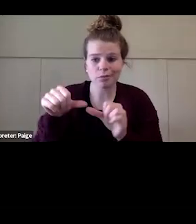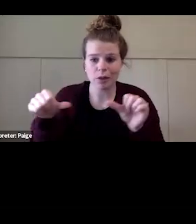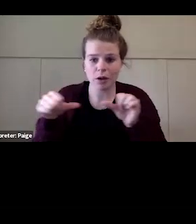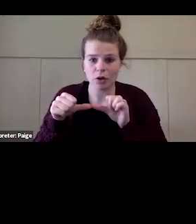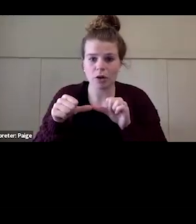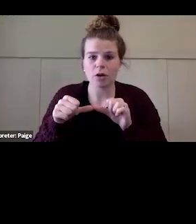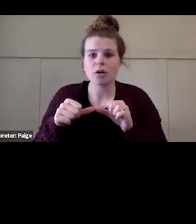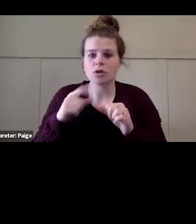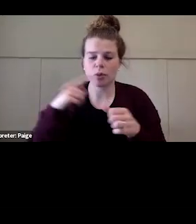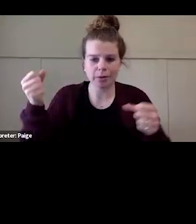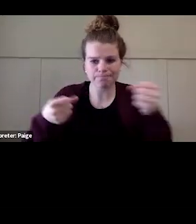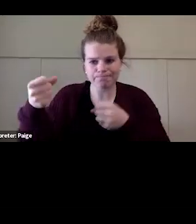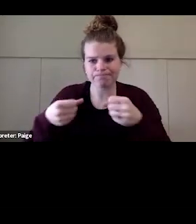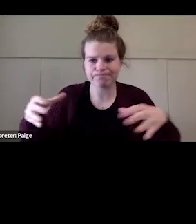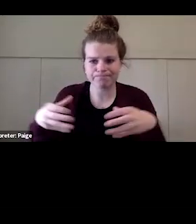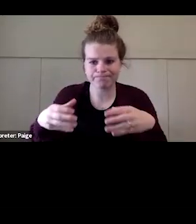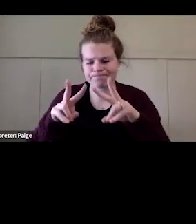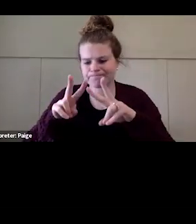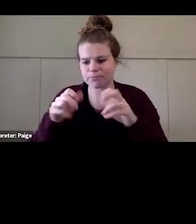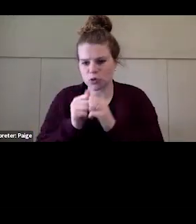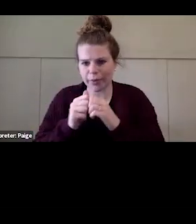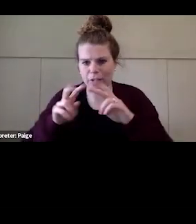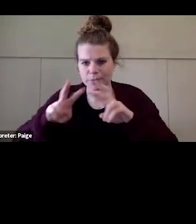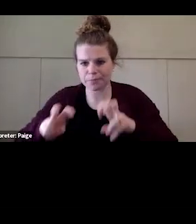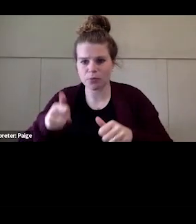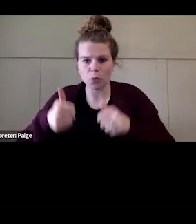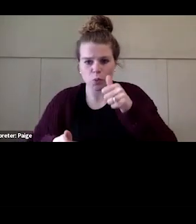to really analyze what calls were appropriate for our teams to respond to.